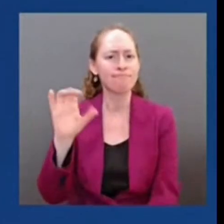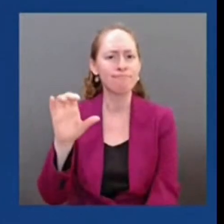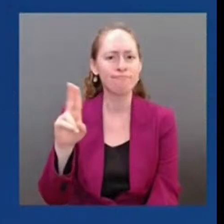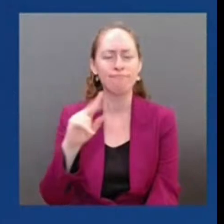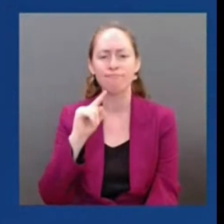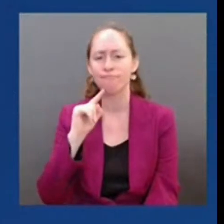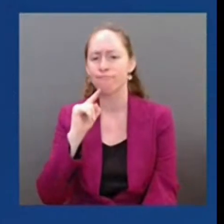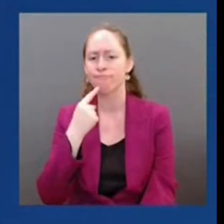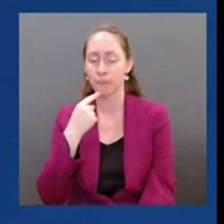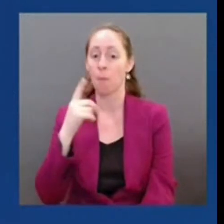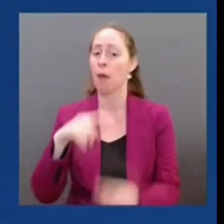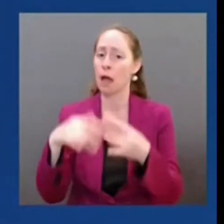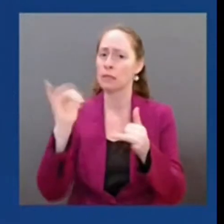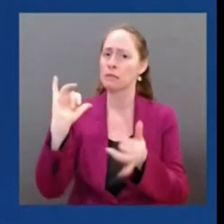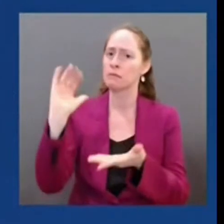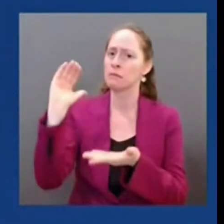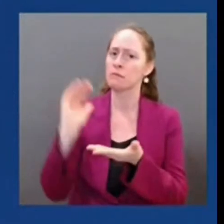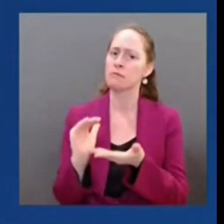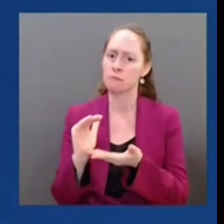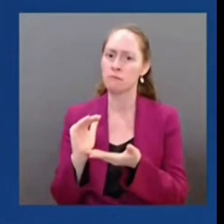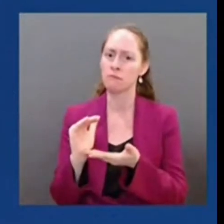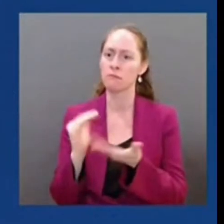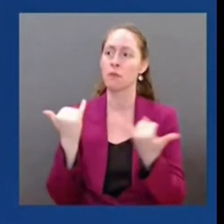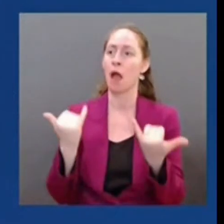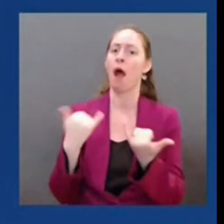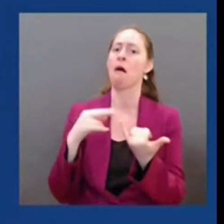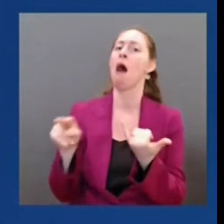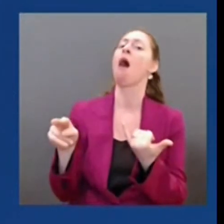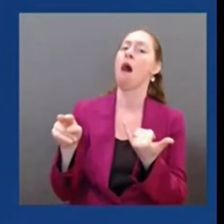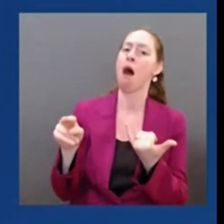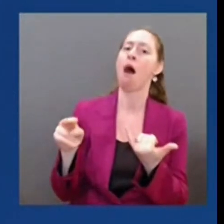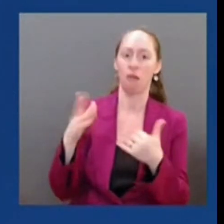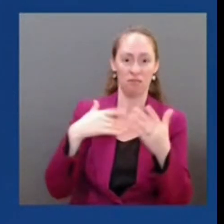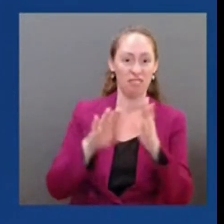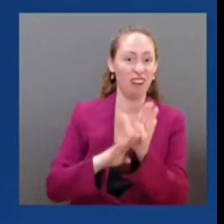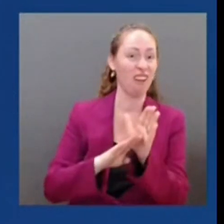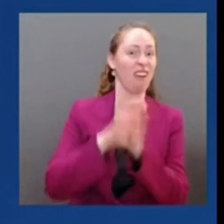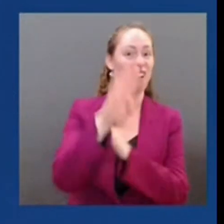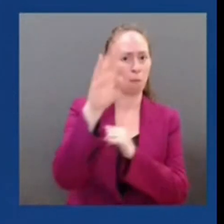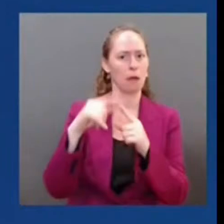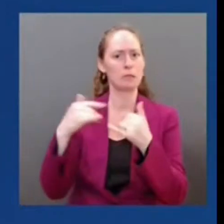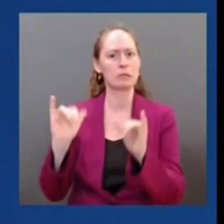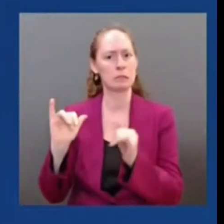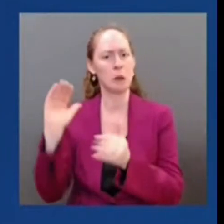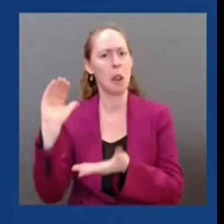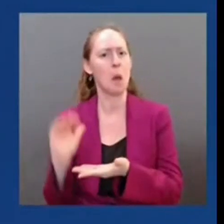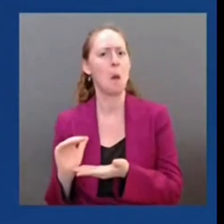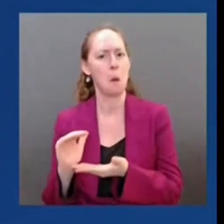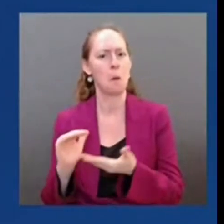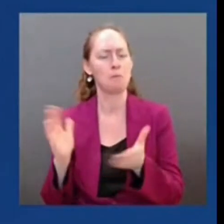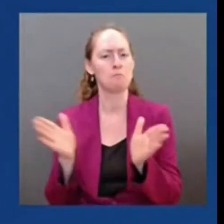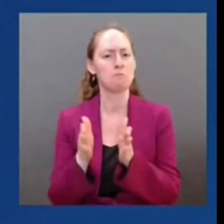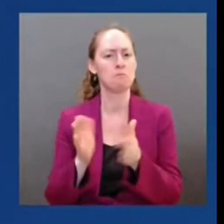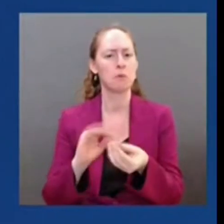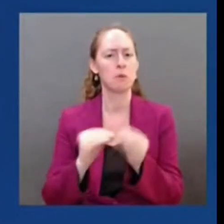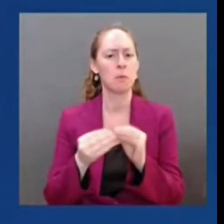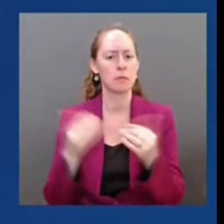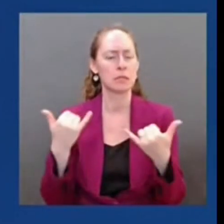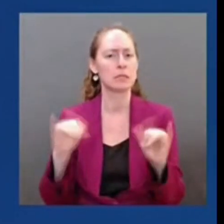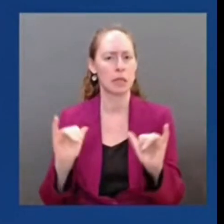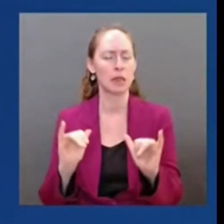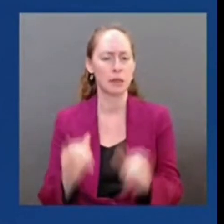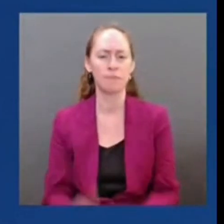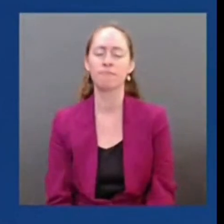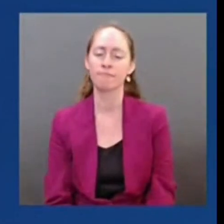OF ICU ADMISSION IT IS MUCH